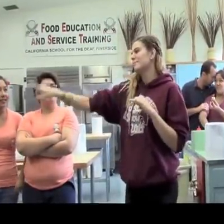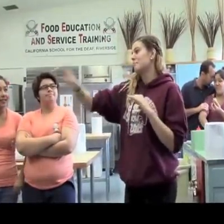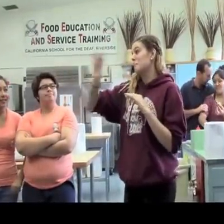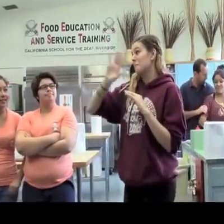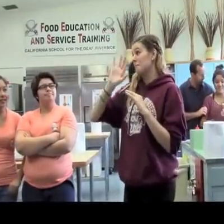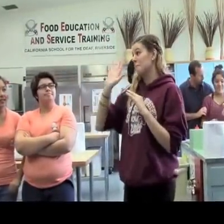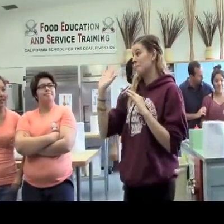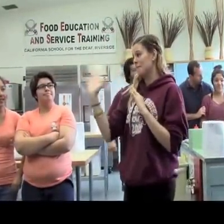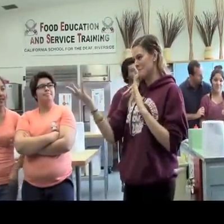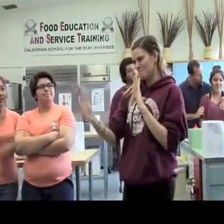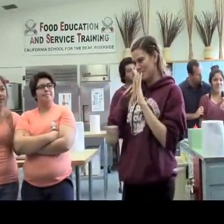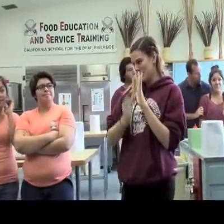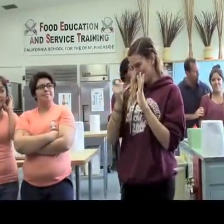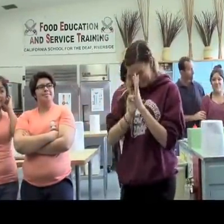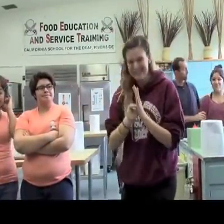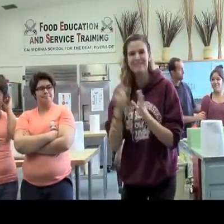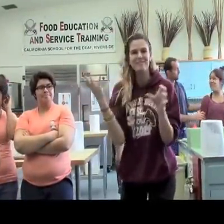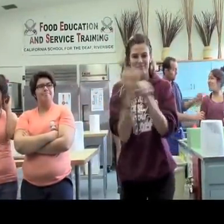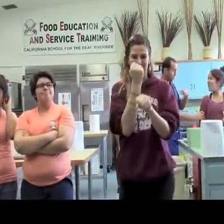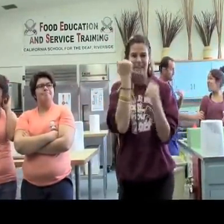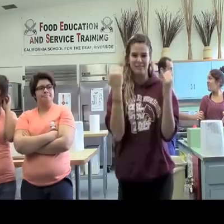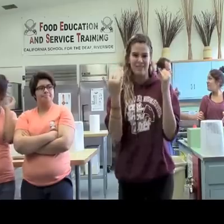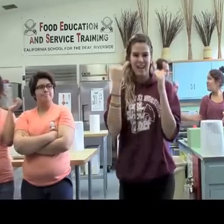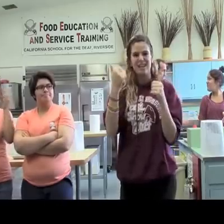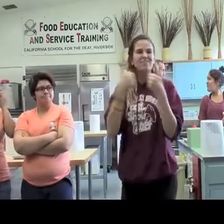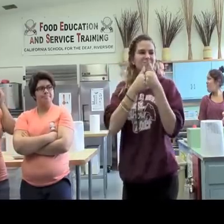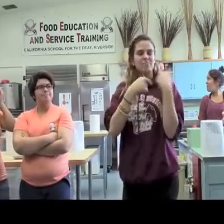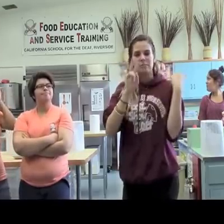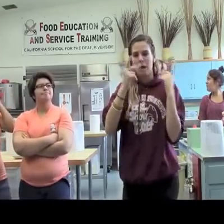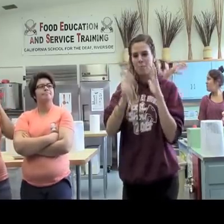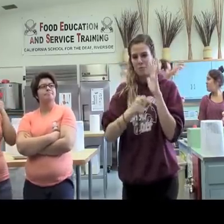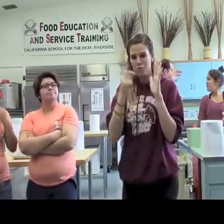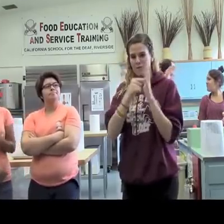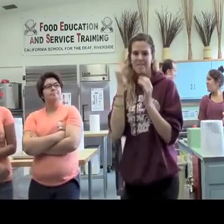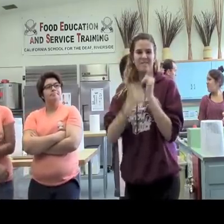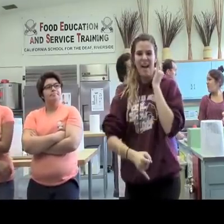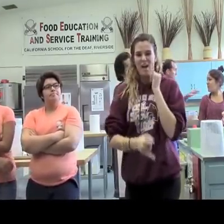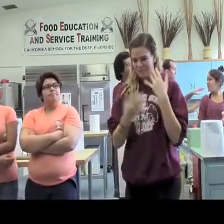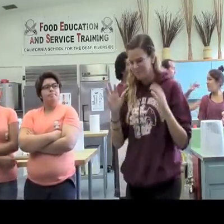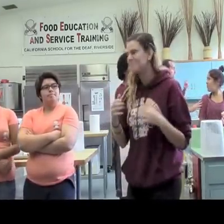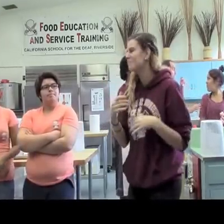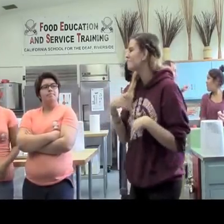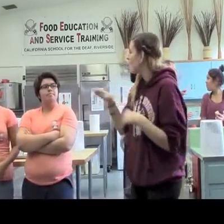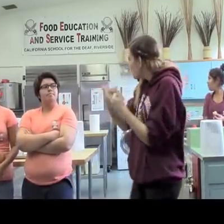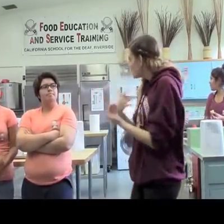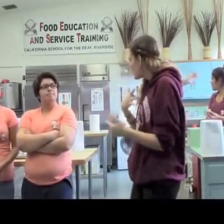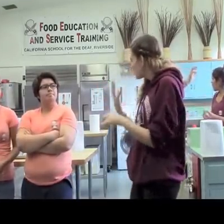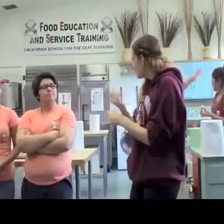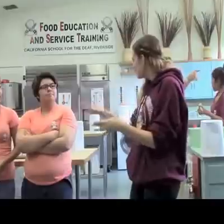TV Reporter: Hi, I'm Dylan Lesti, 5th period won today against 2nd period finals, how do you feel?